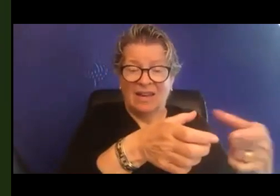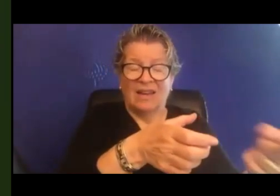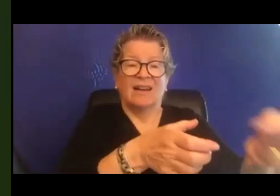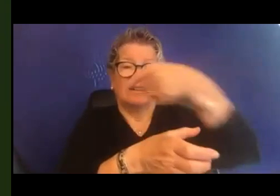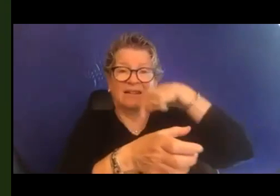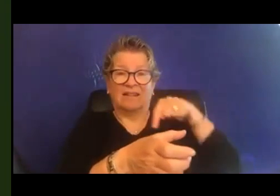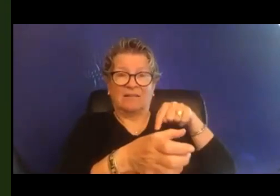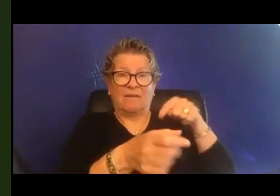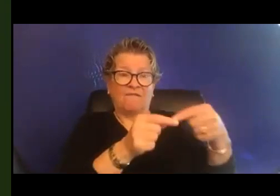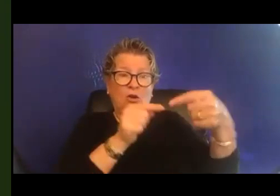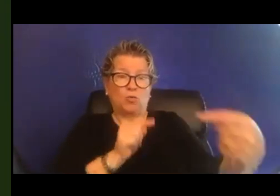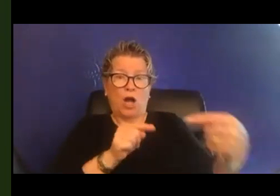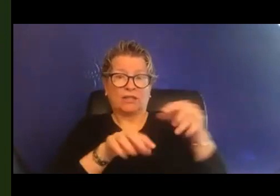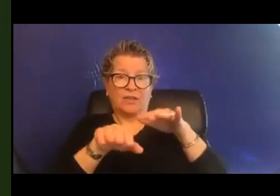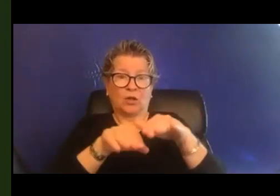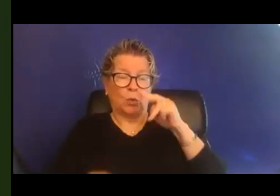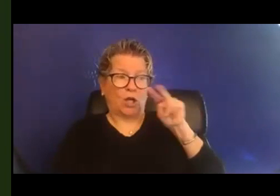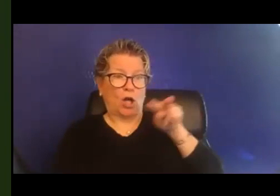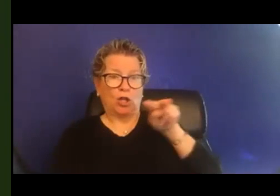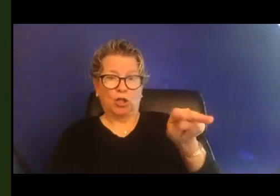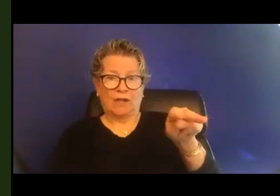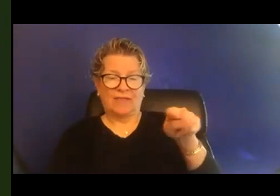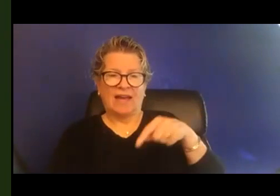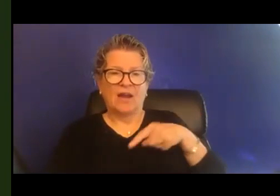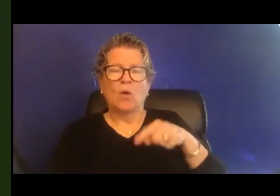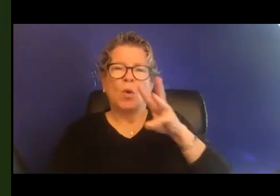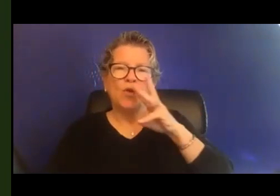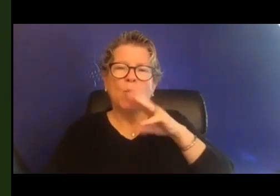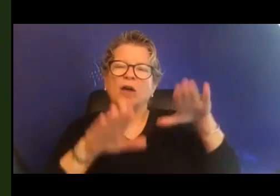from the other side of the creek. This is during much lower flows.